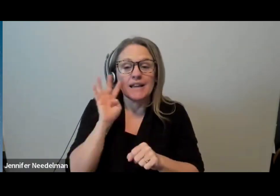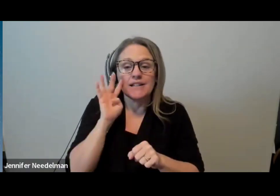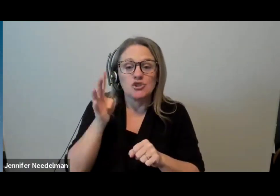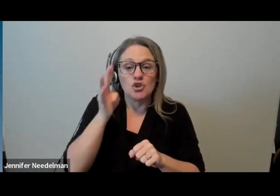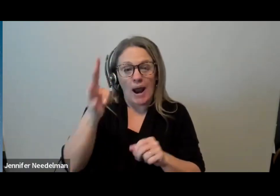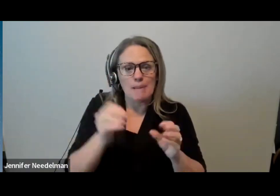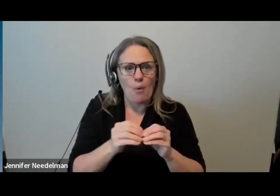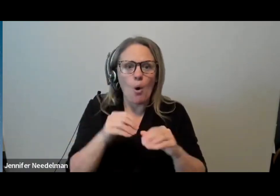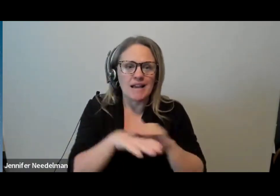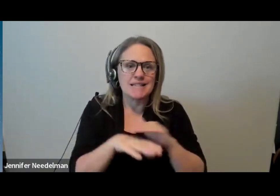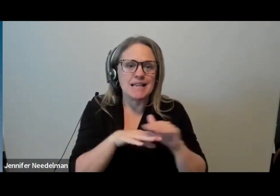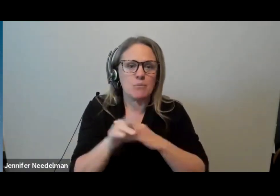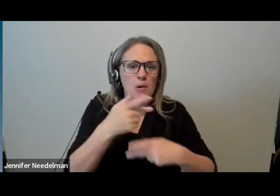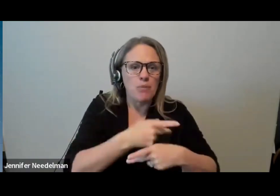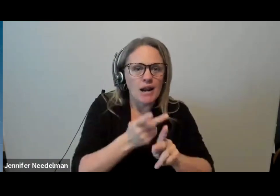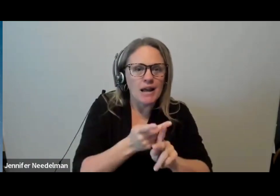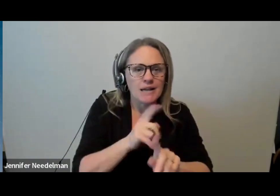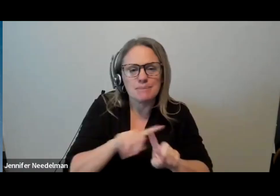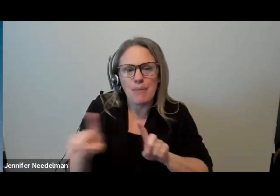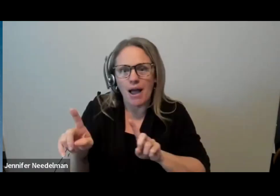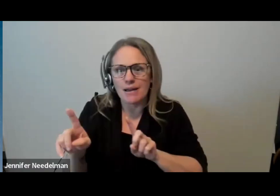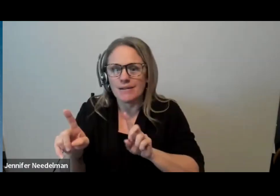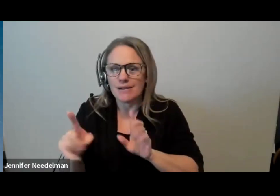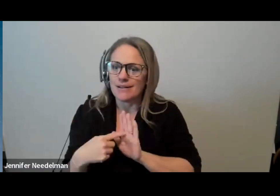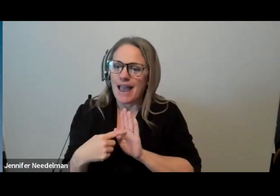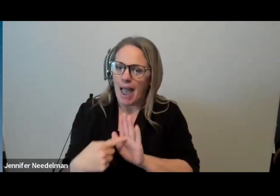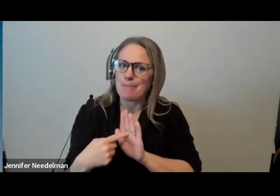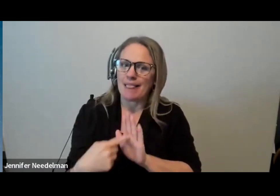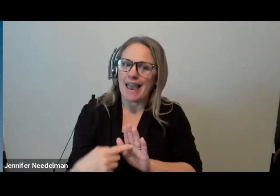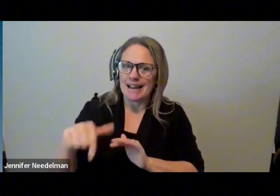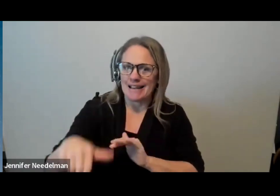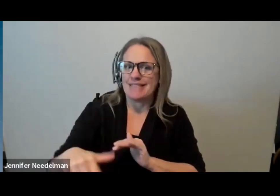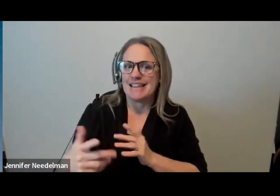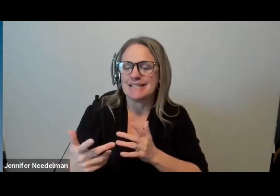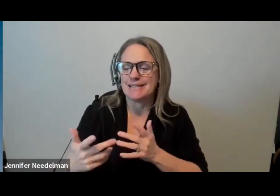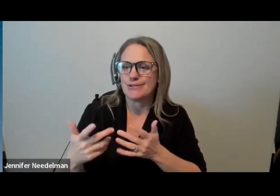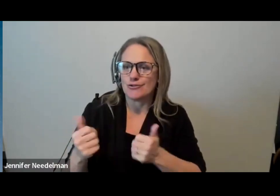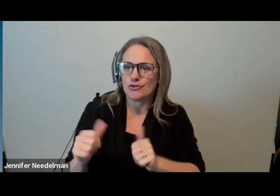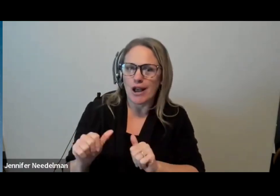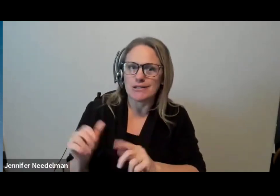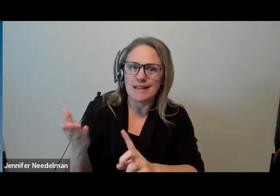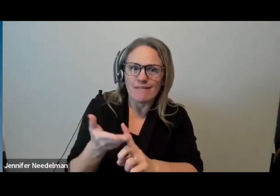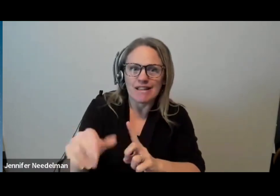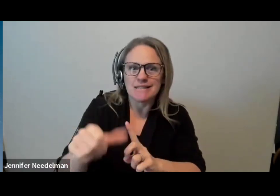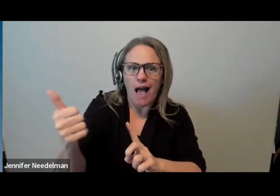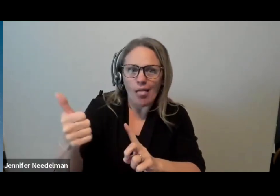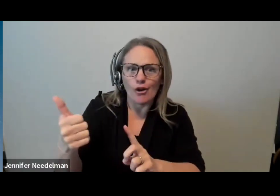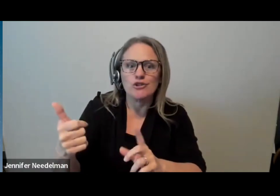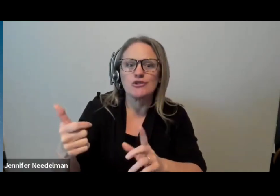but also emulating these practices that we are trying to get others to adopt. And that's something we do with our students,